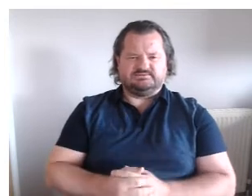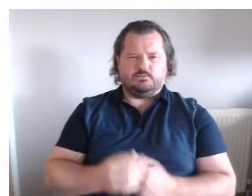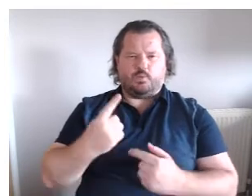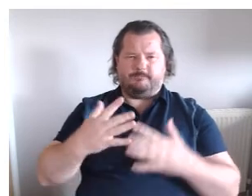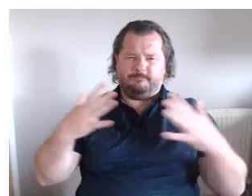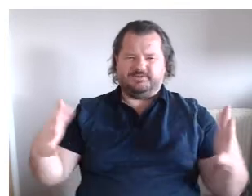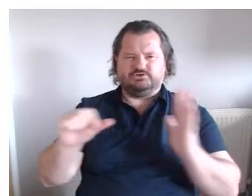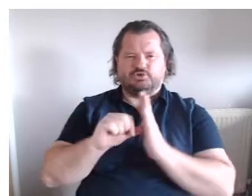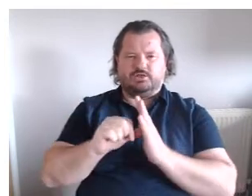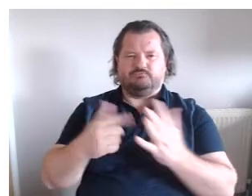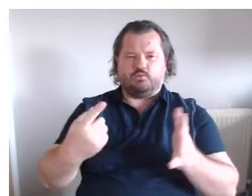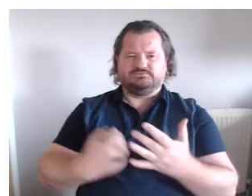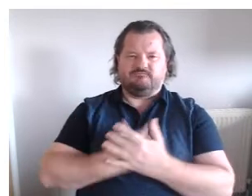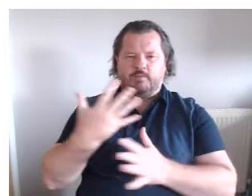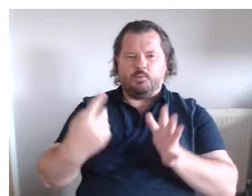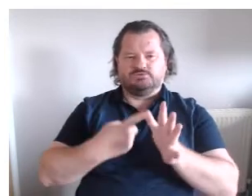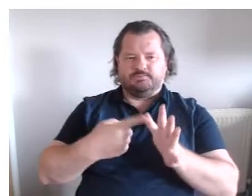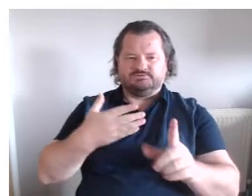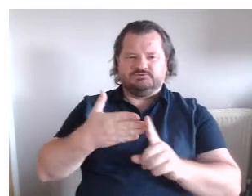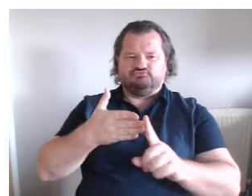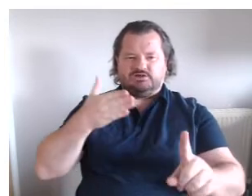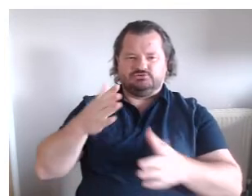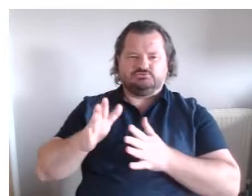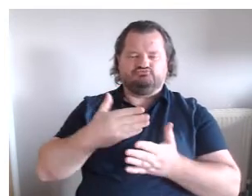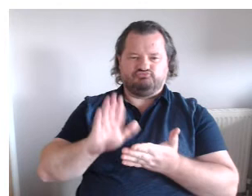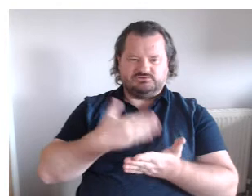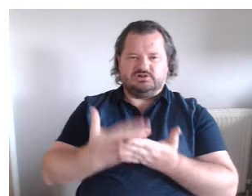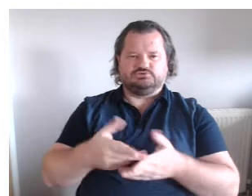One big challenge for the development of automatic recognition and translation systems